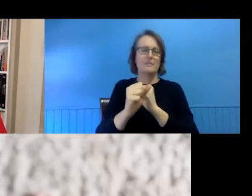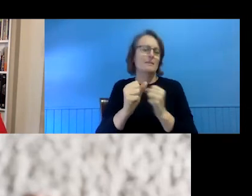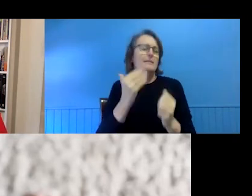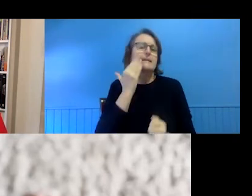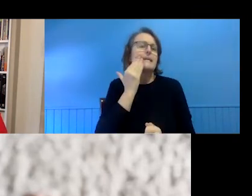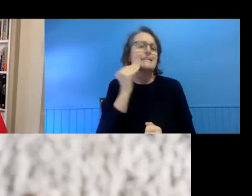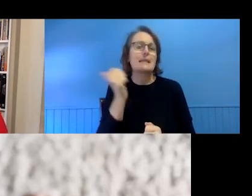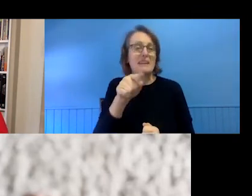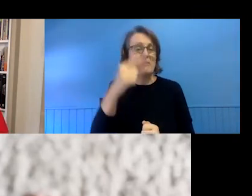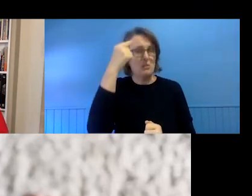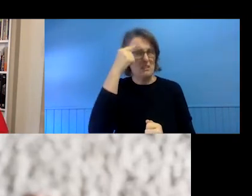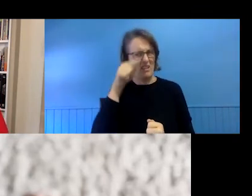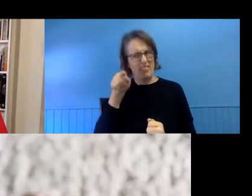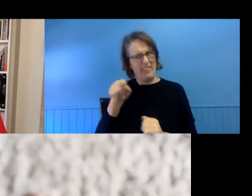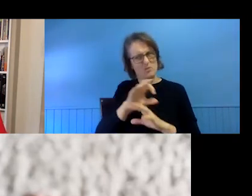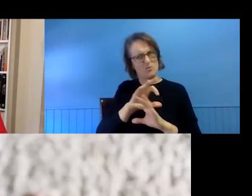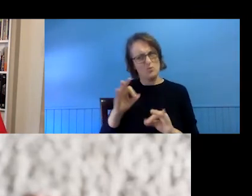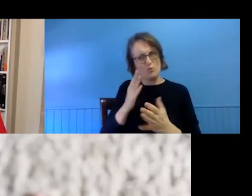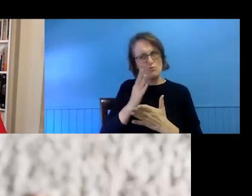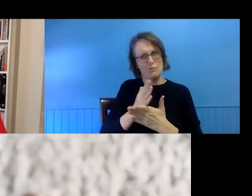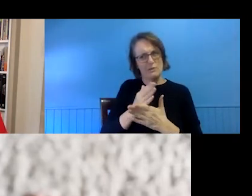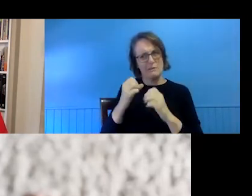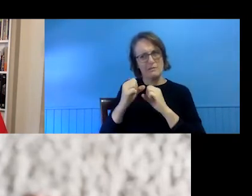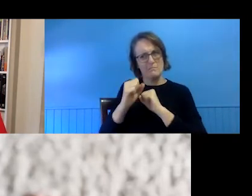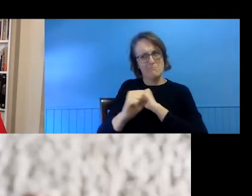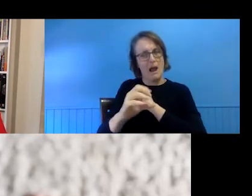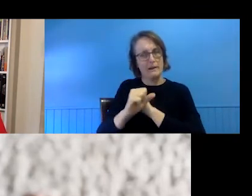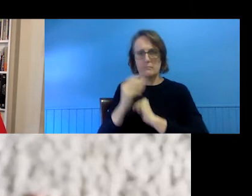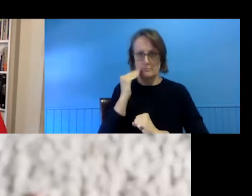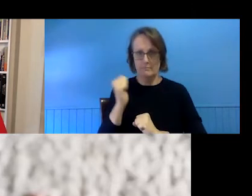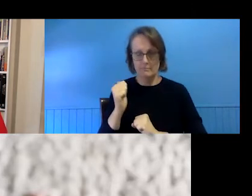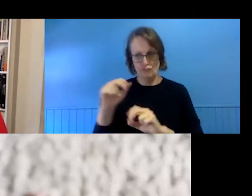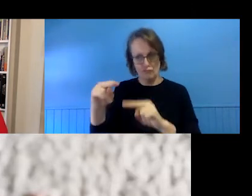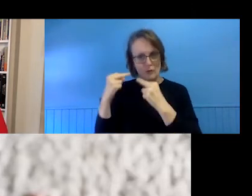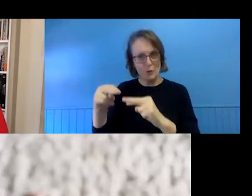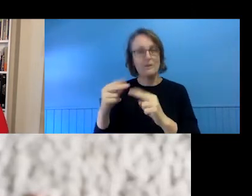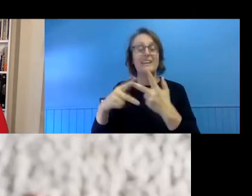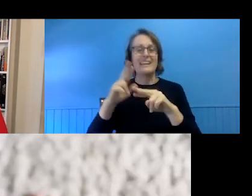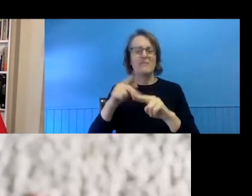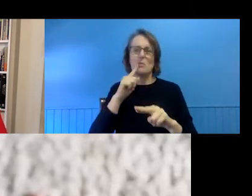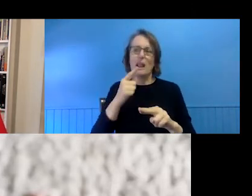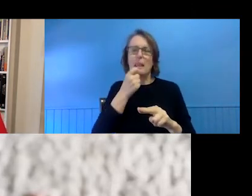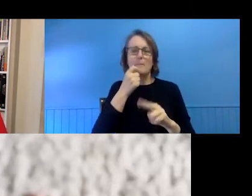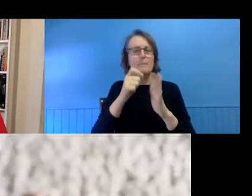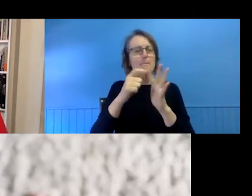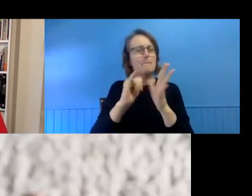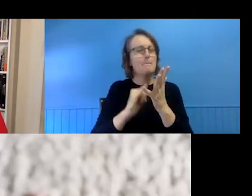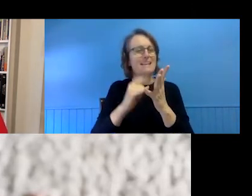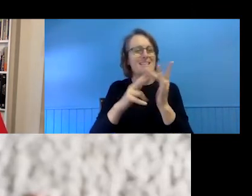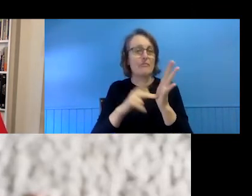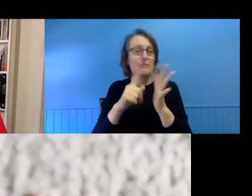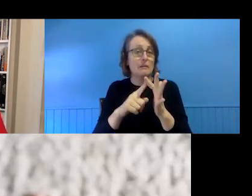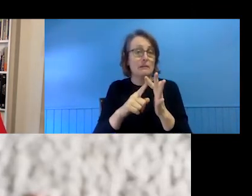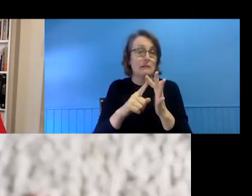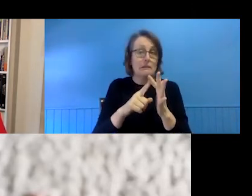don't think of it as marketing. Even if you're hoping for word of mouth,